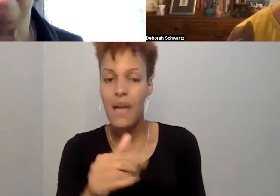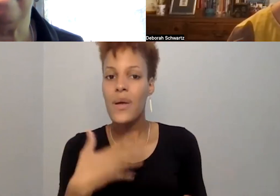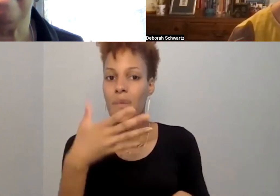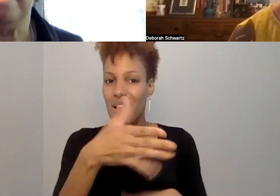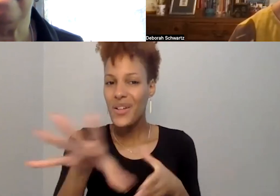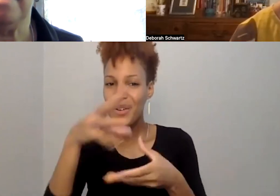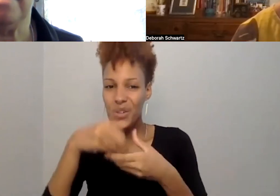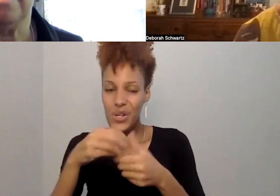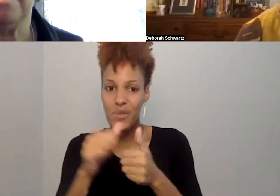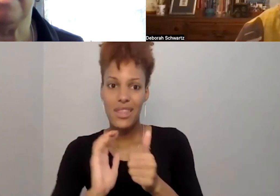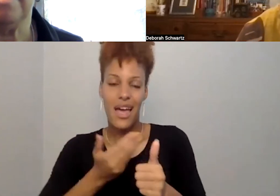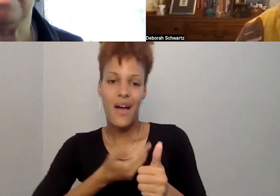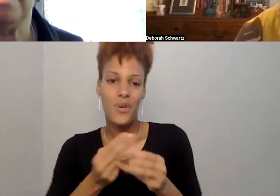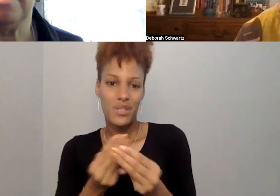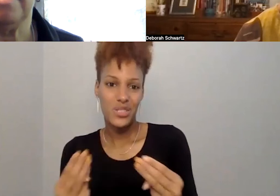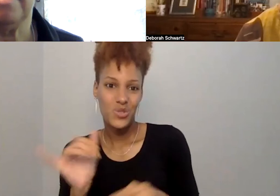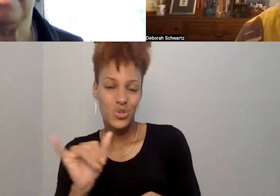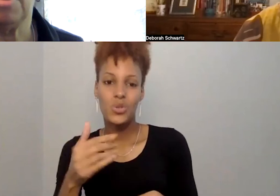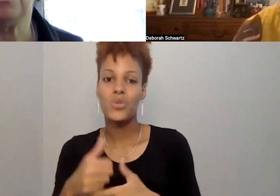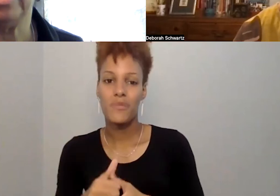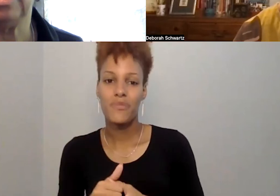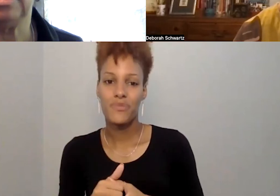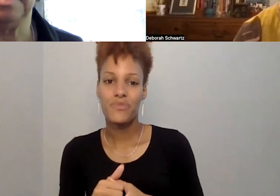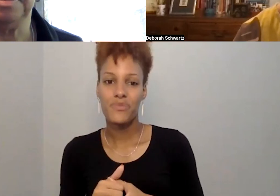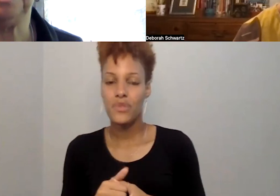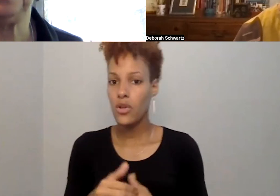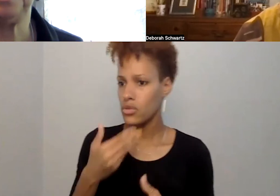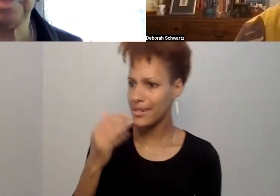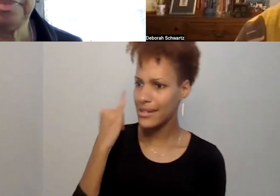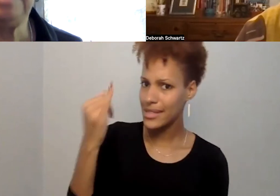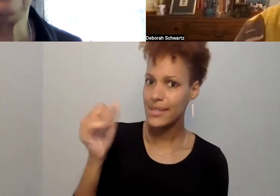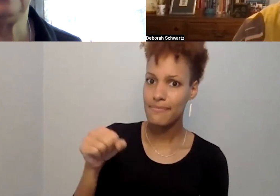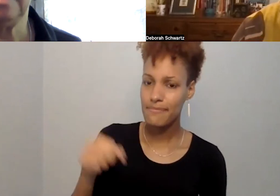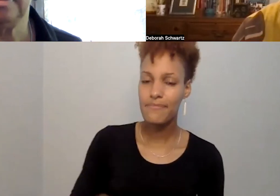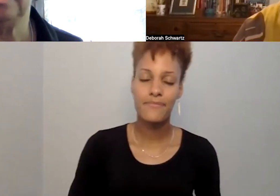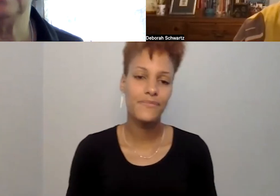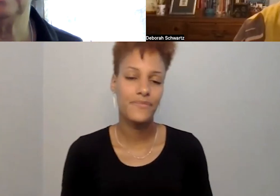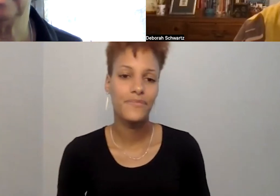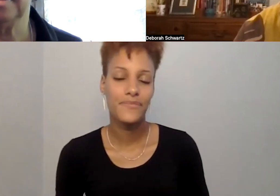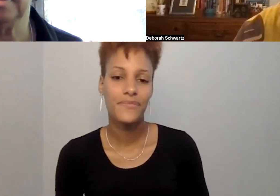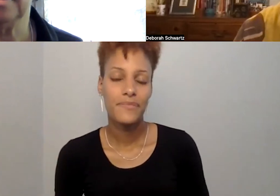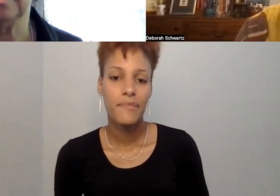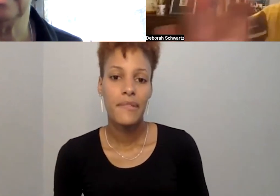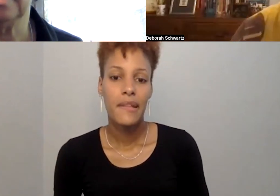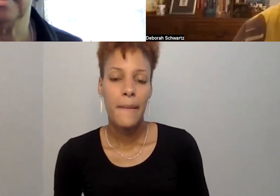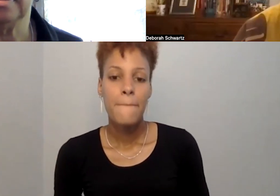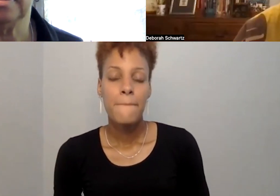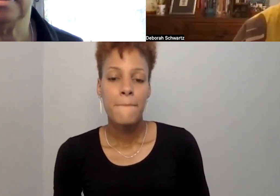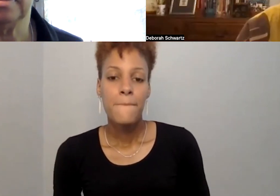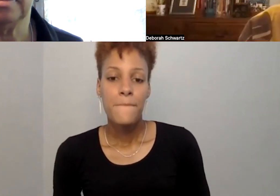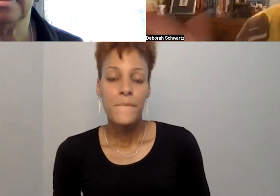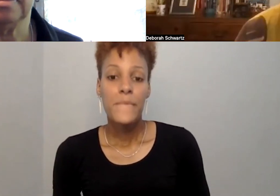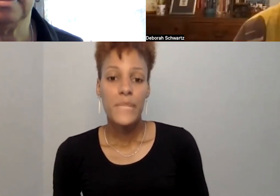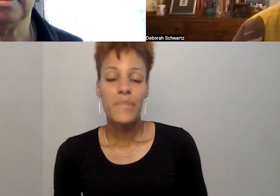we're putting together for this for this series Oh, great idea. I want to, before before we say our